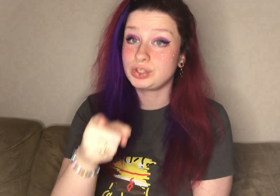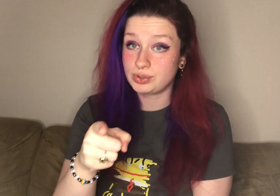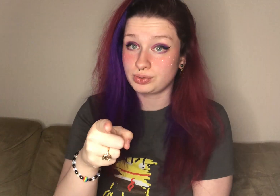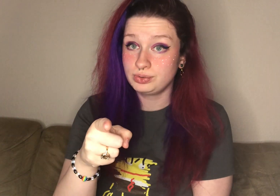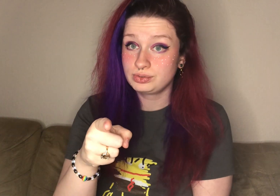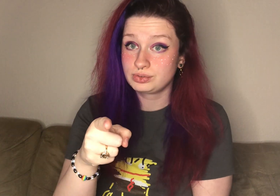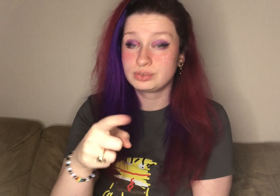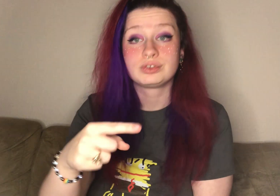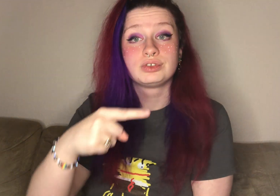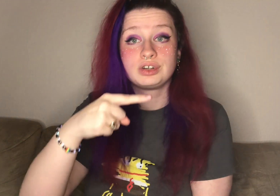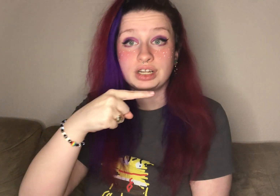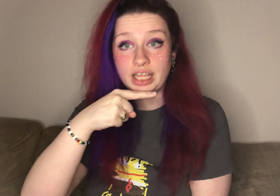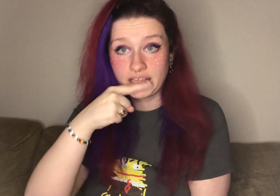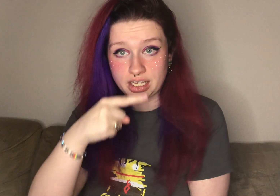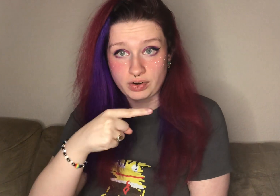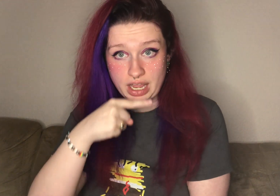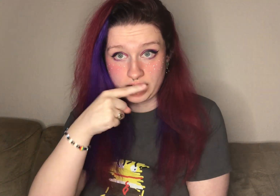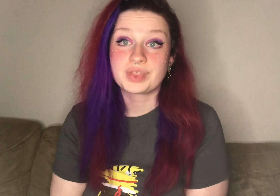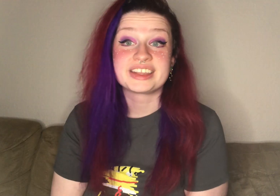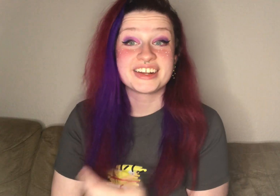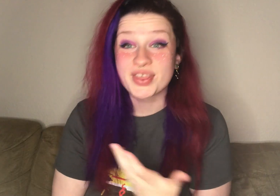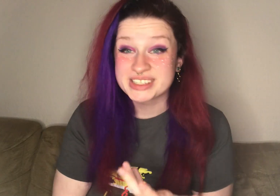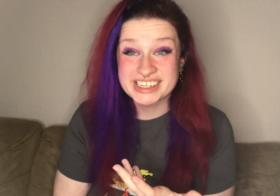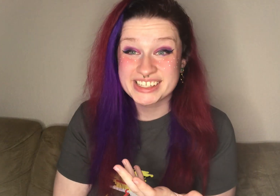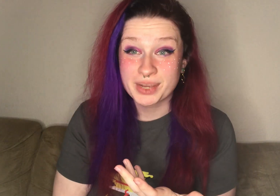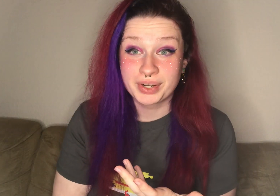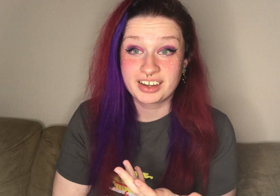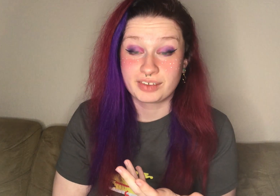you hearing and then another sentence i want to cover